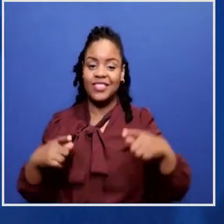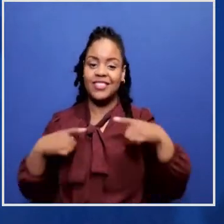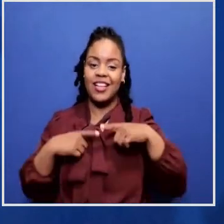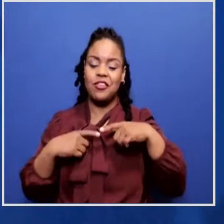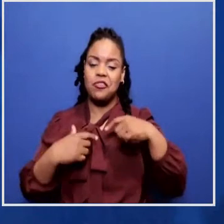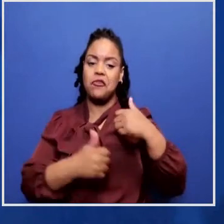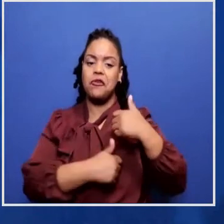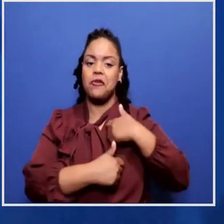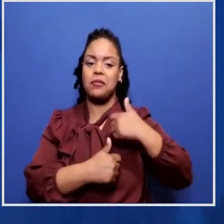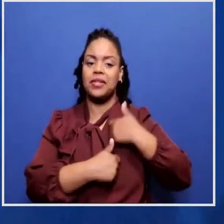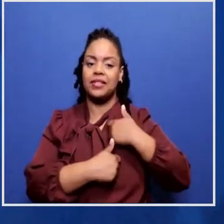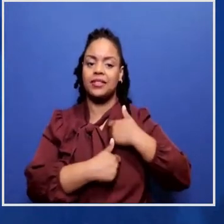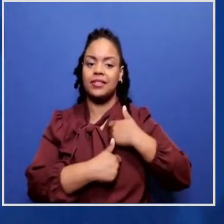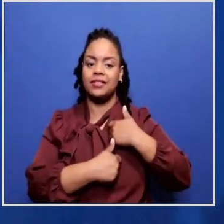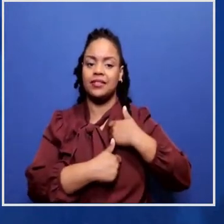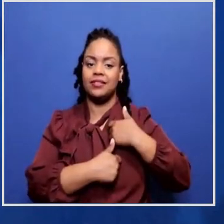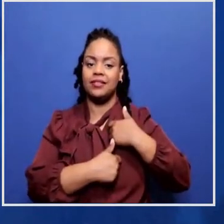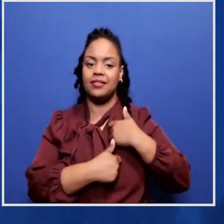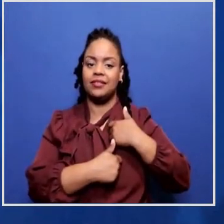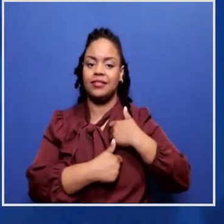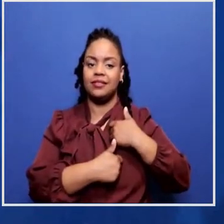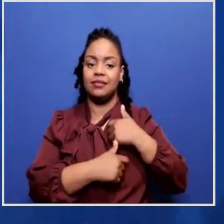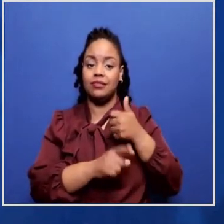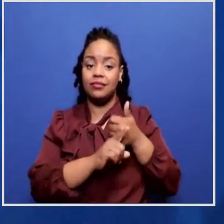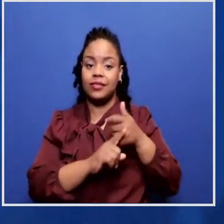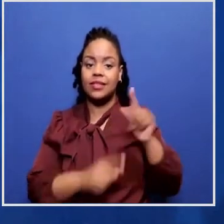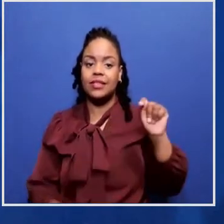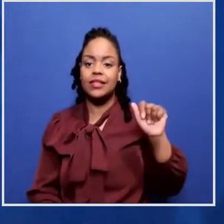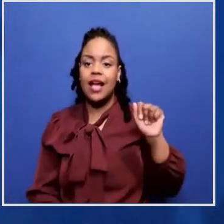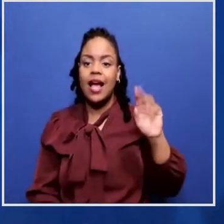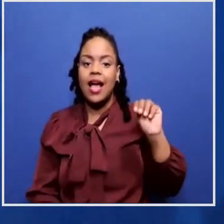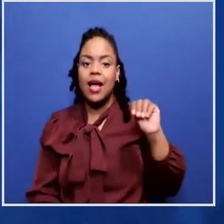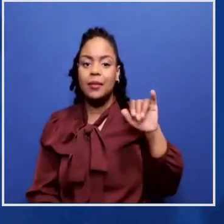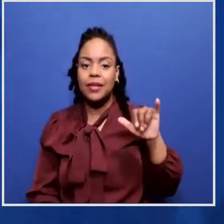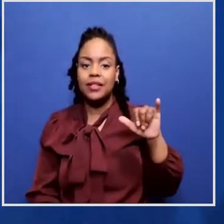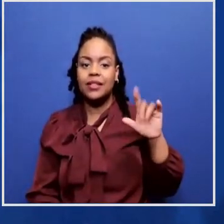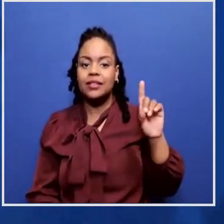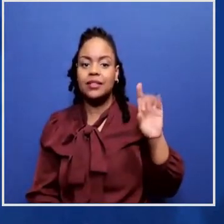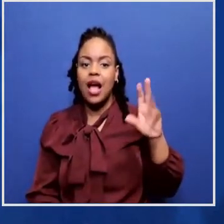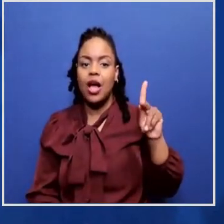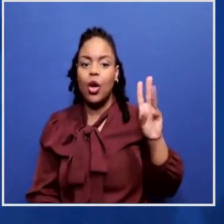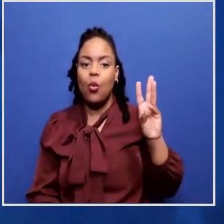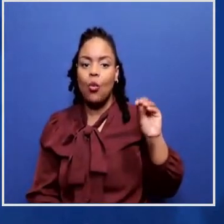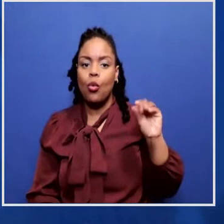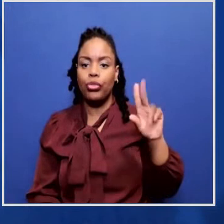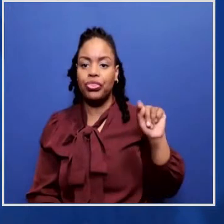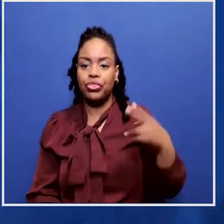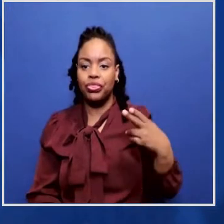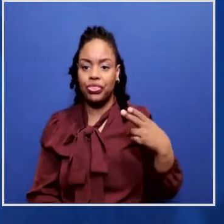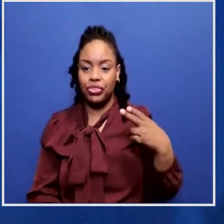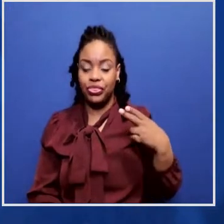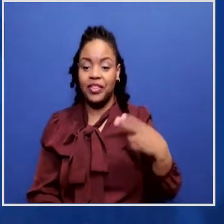UNITED STATES SENATOR. HEAR HOW